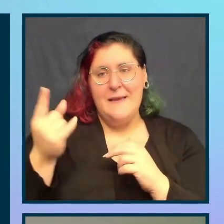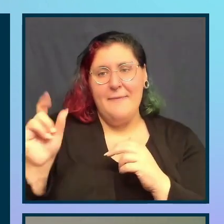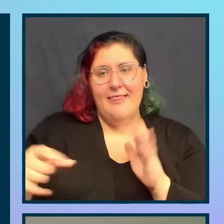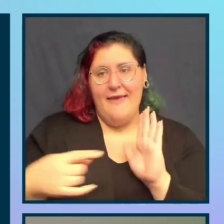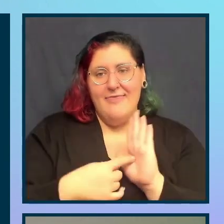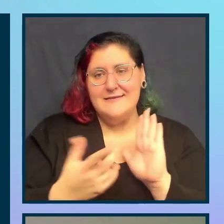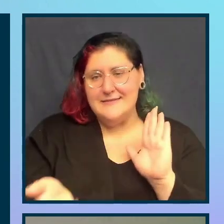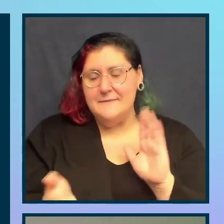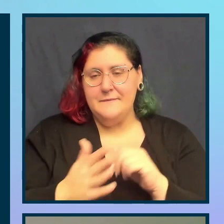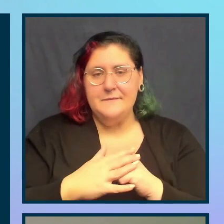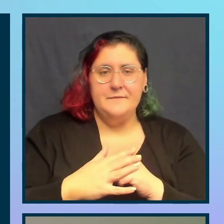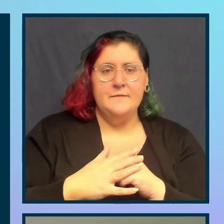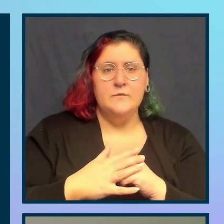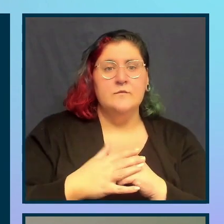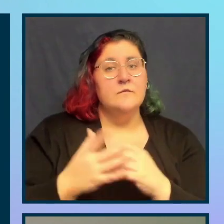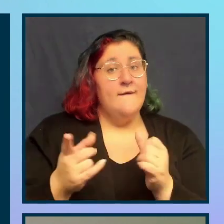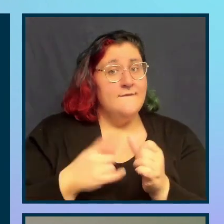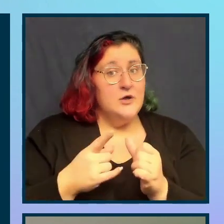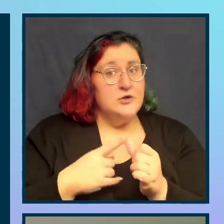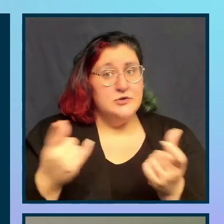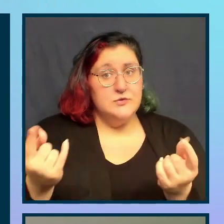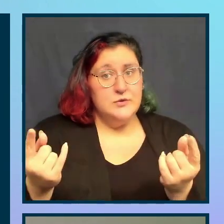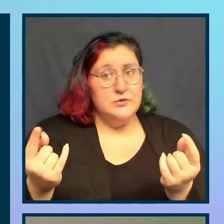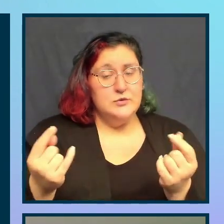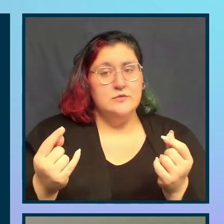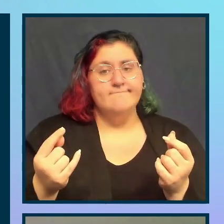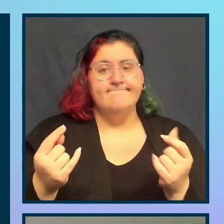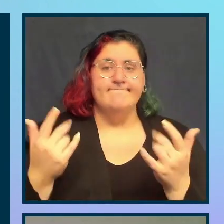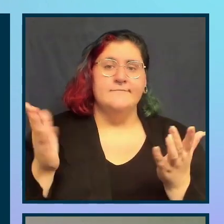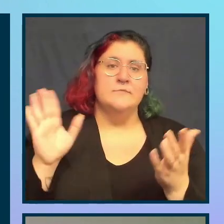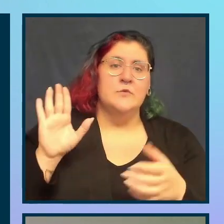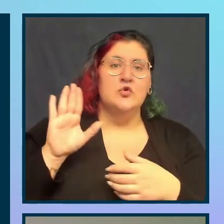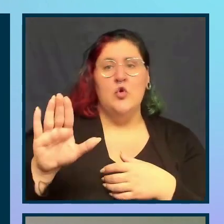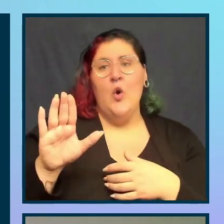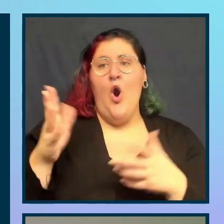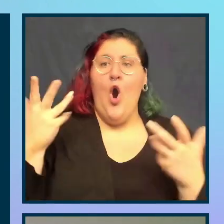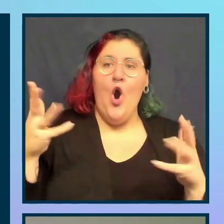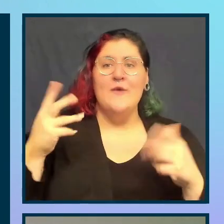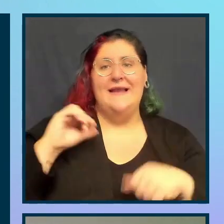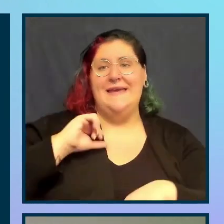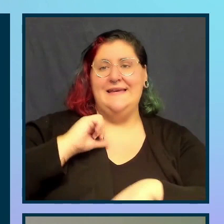some things to do are, first, kind of gather your existing maps, gather the guidance you can find,